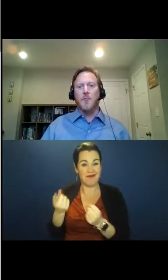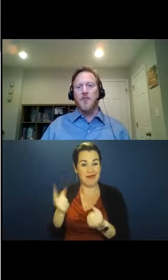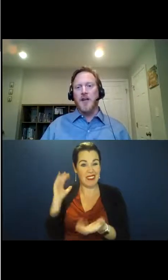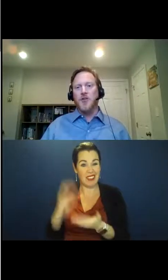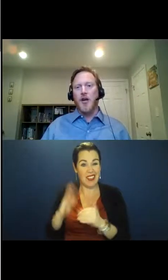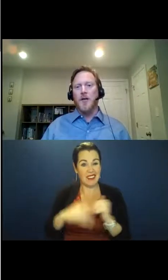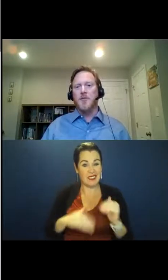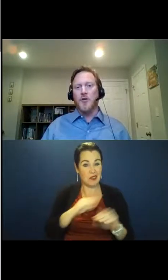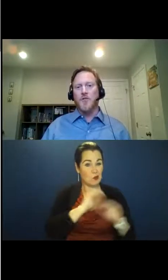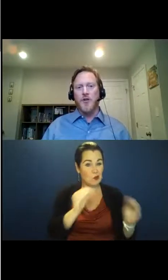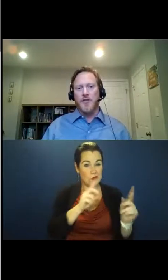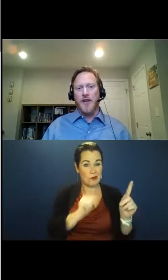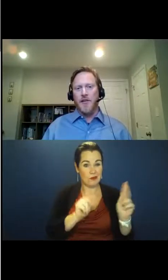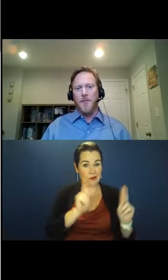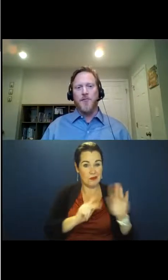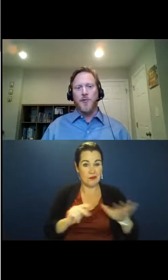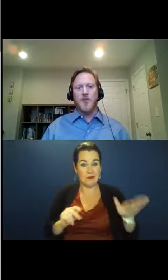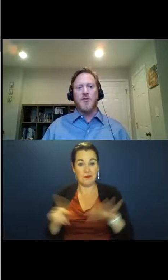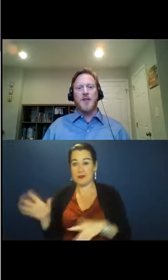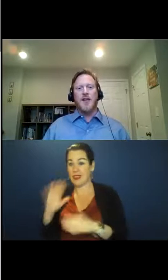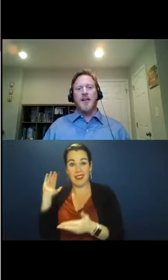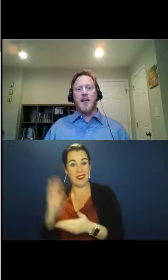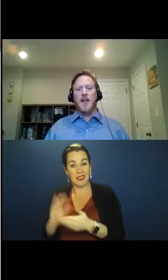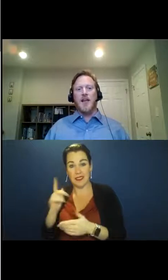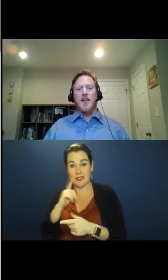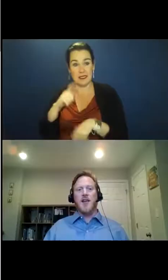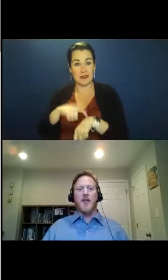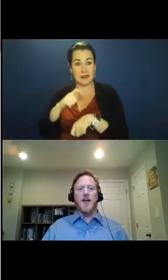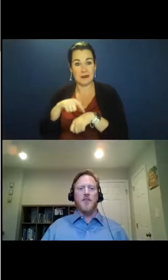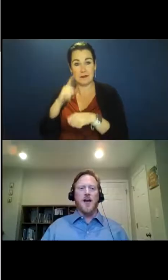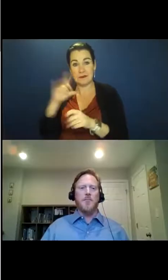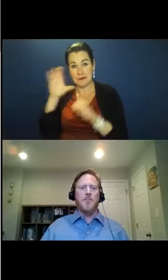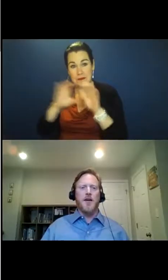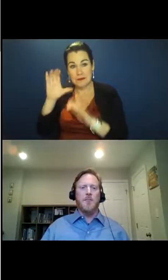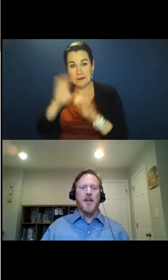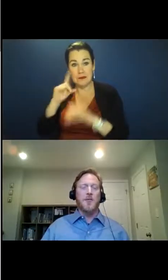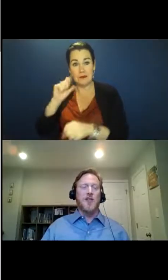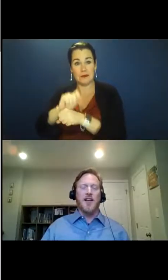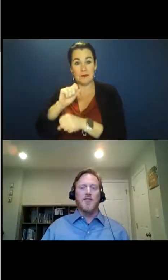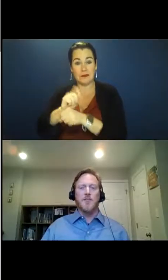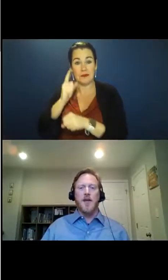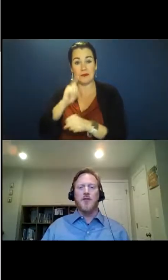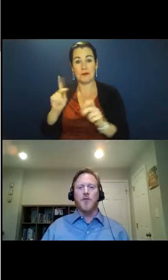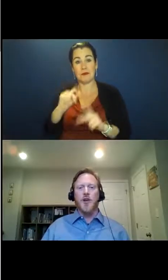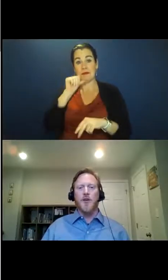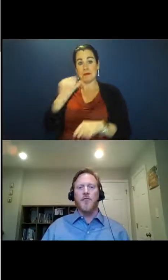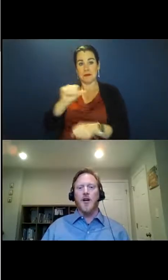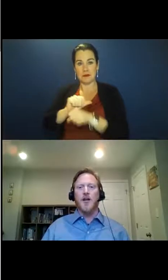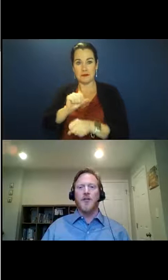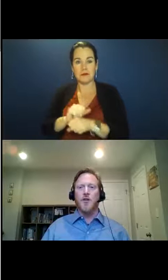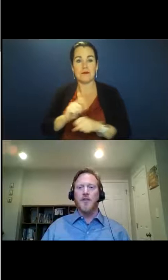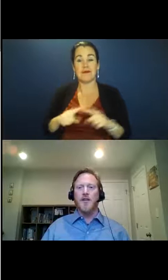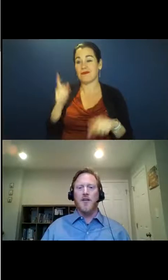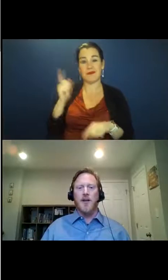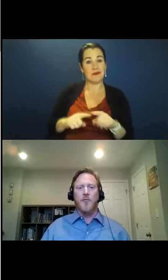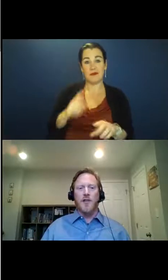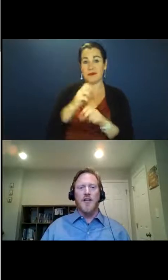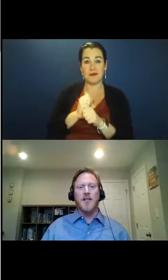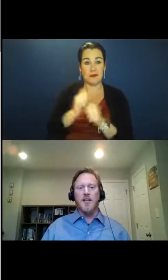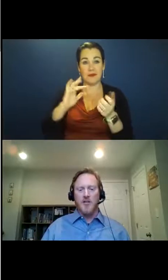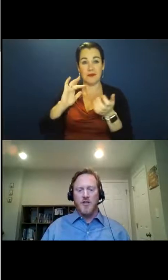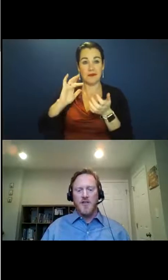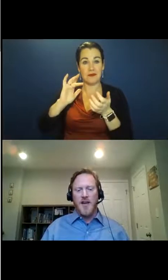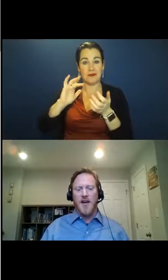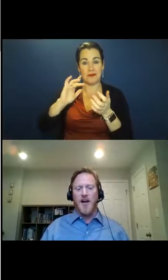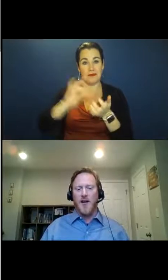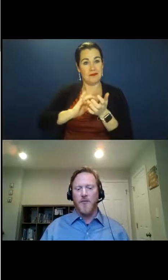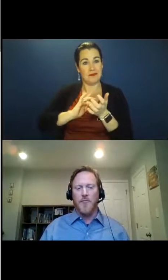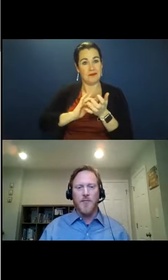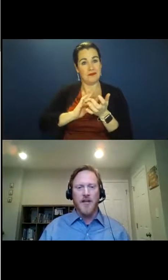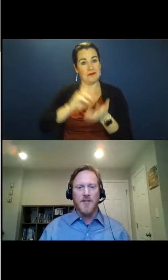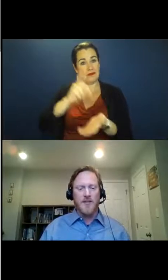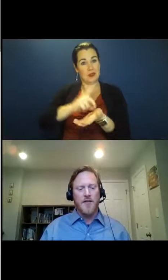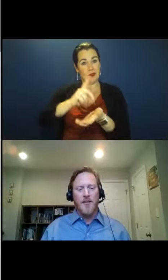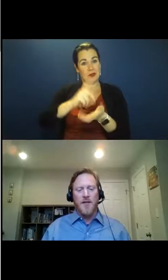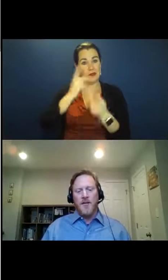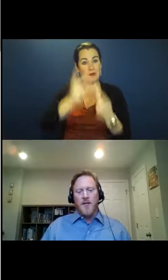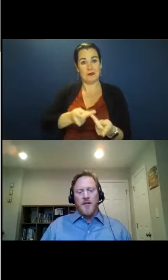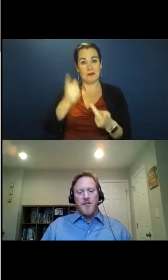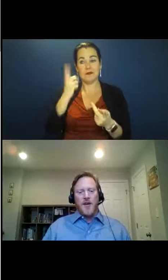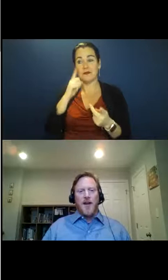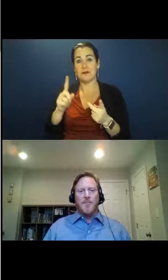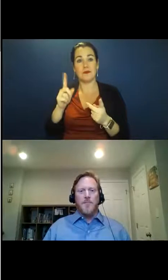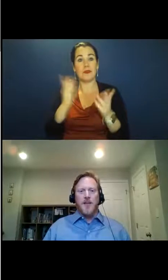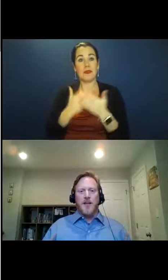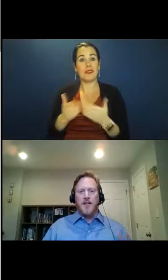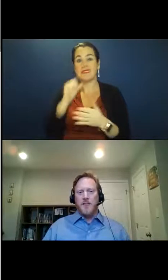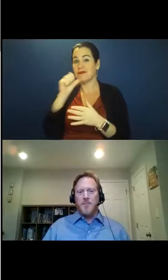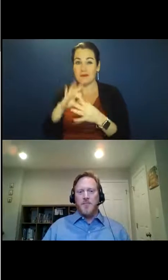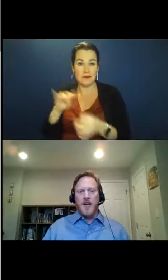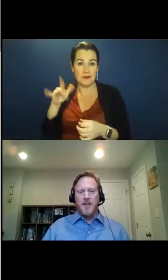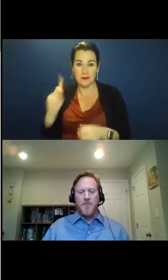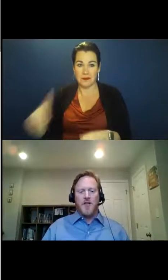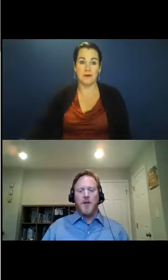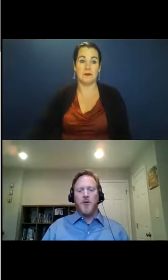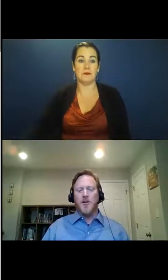They reported a lower impact on preventing job search for those out of the labor force and they have not been able to access medical care for non-COVID related conditions at higher rates. So, as I finish up here, I do want to reiterate how valuable it was for BLS to incorporate